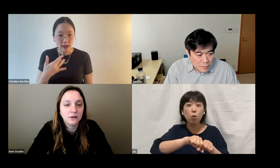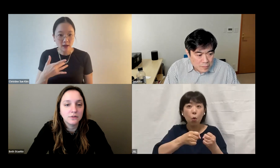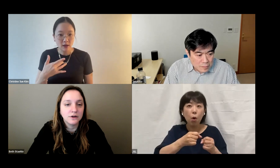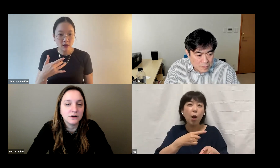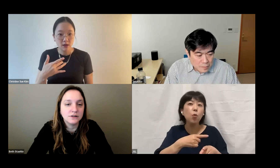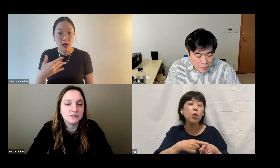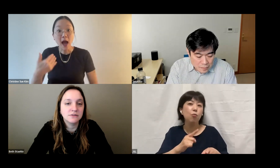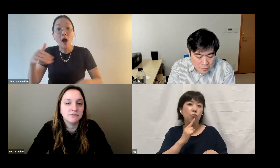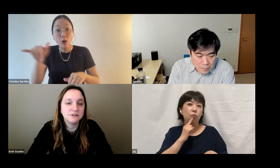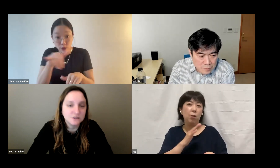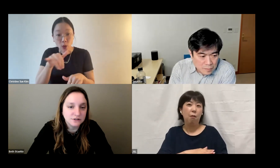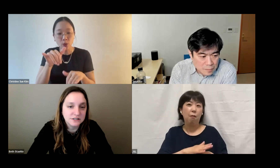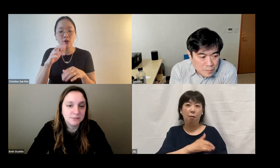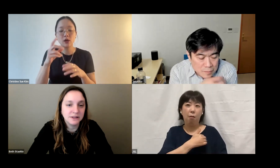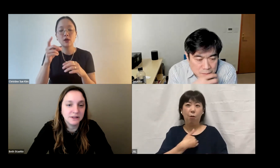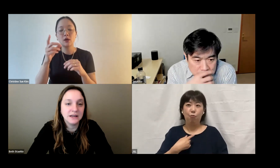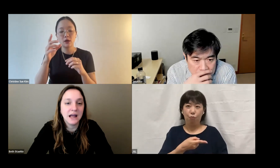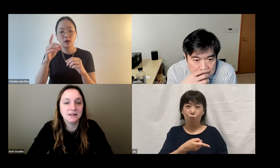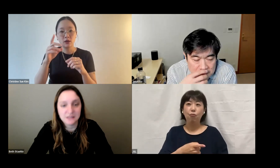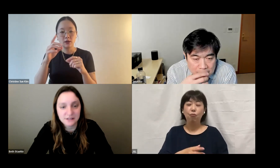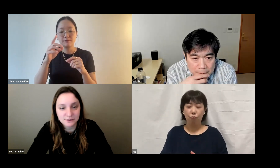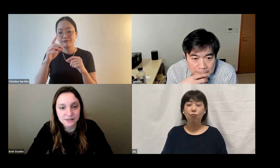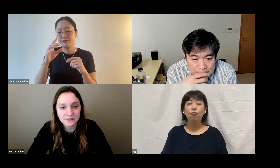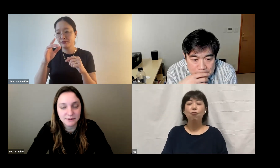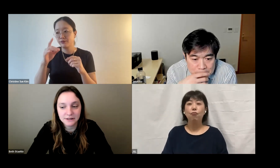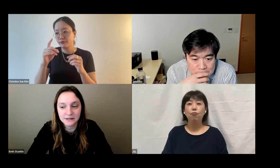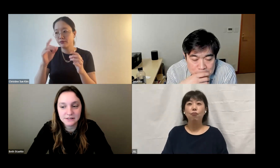there is physical disability and sensory disabilities.